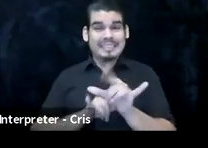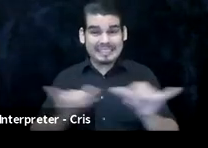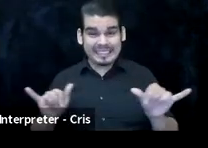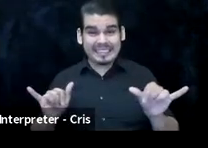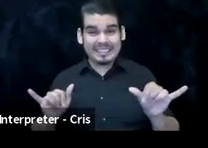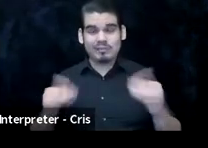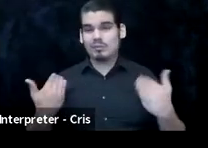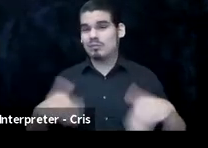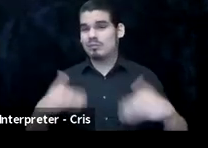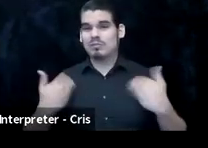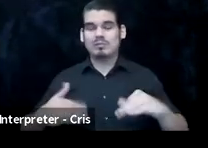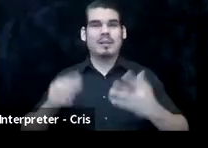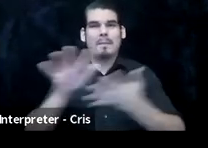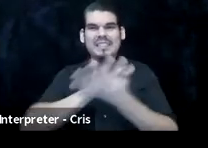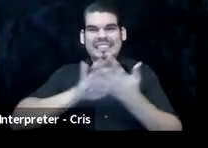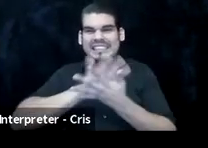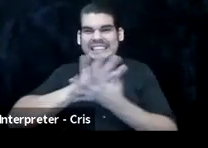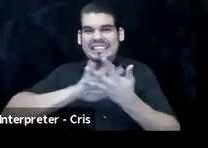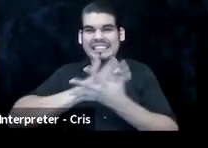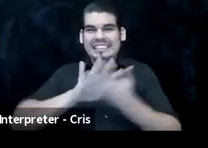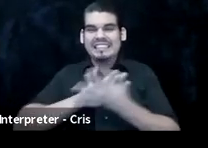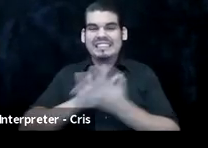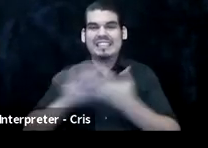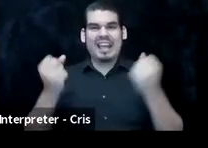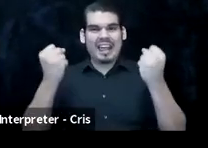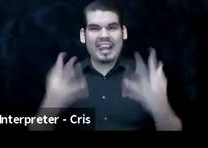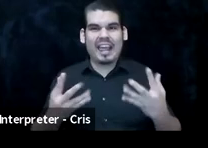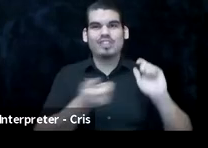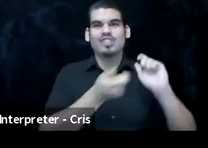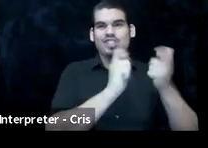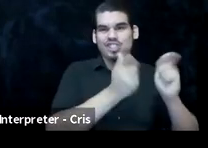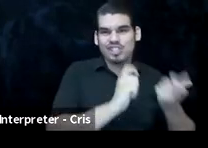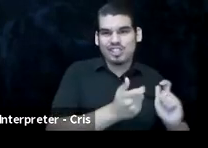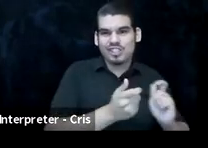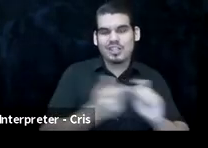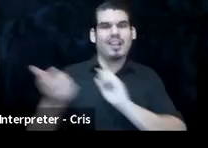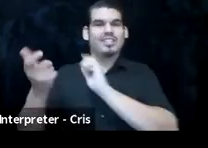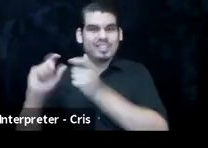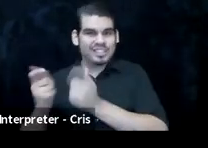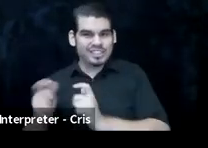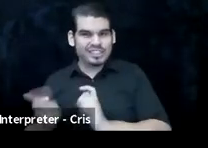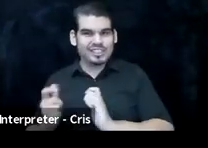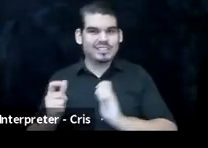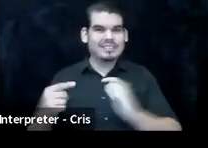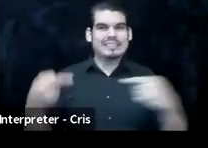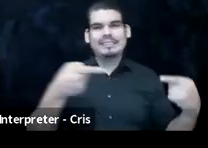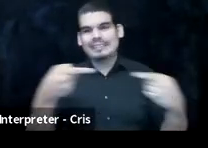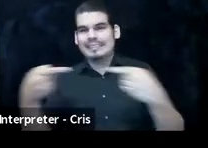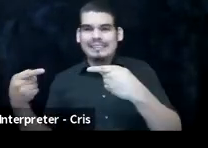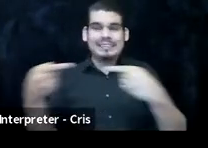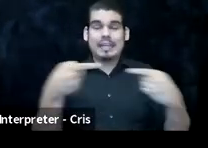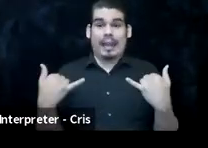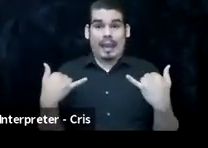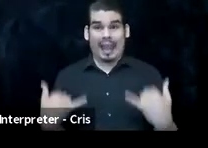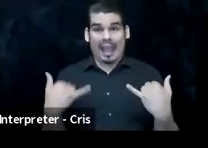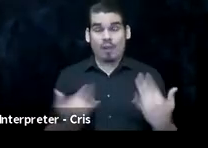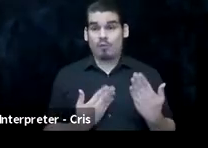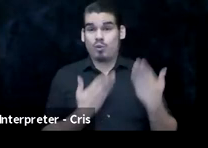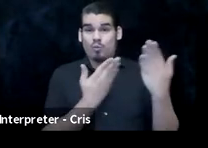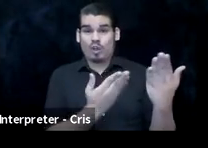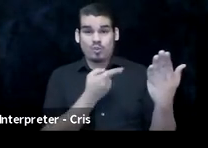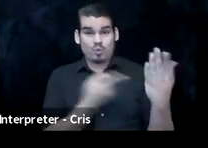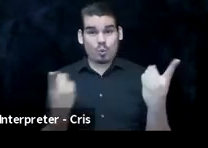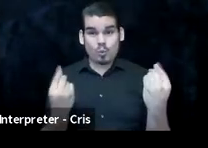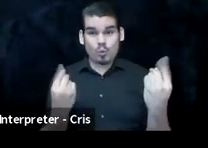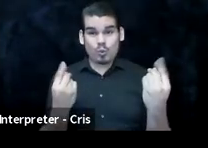Katherine Squire: So we've just decided not to accept those anymore, and so the way that you bow on resolutions now it's just a yes or no, but there's no really opportunity to amend the resolution that's presented.